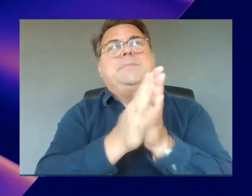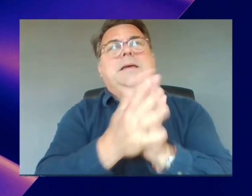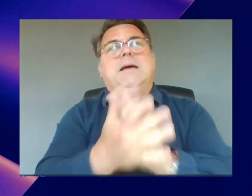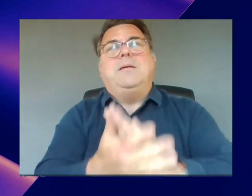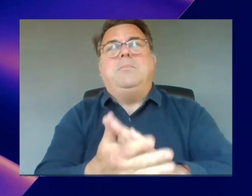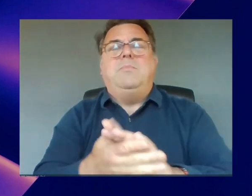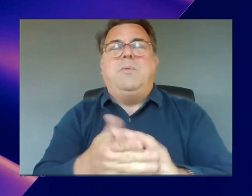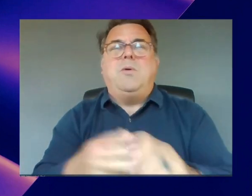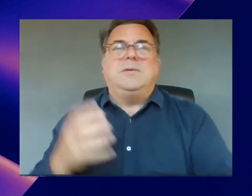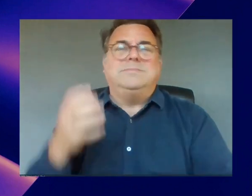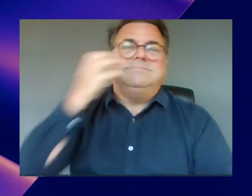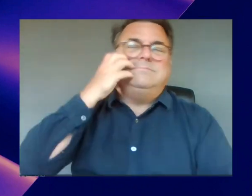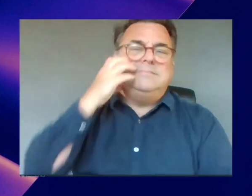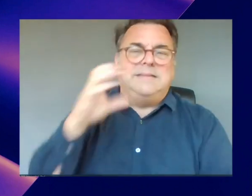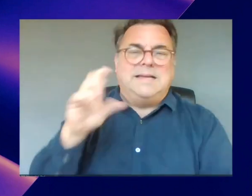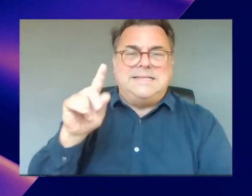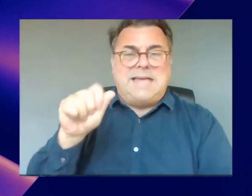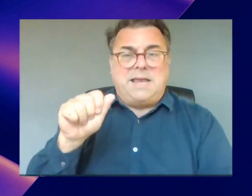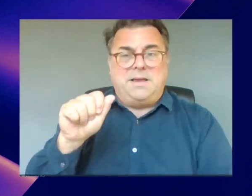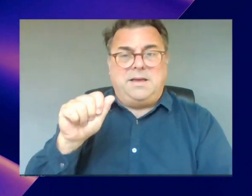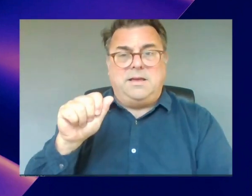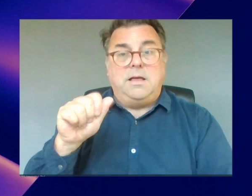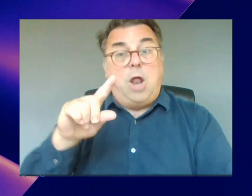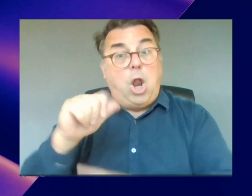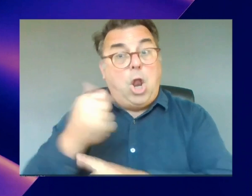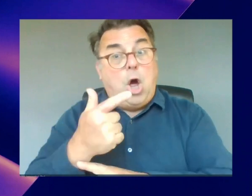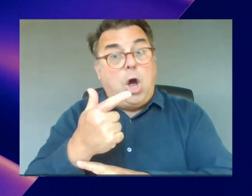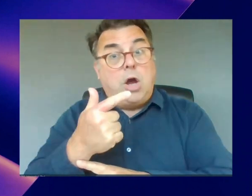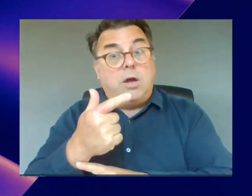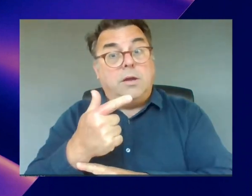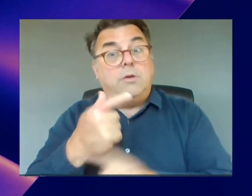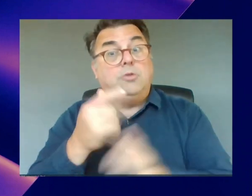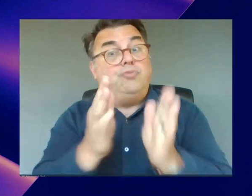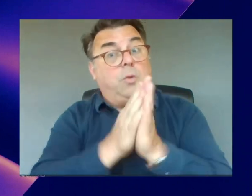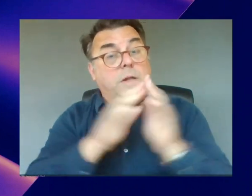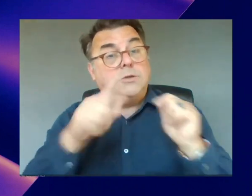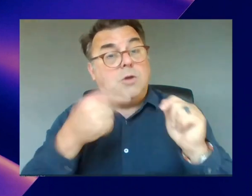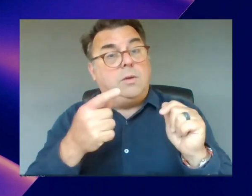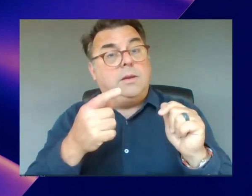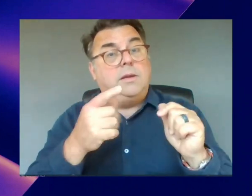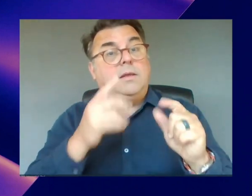When I have a log line it's not just now the request, I'm tagging that with extra information.